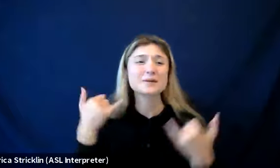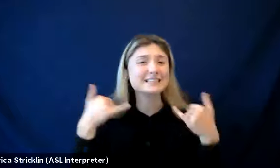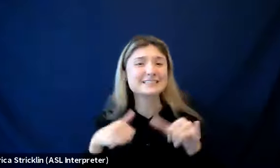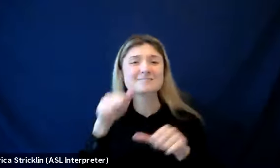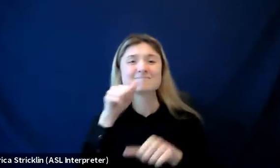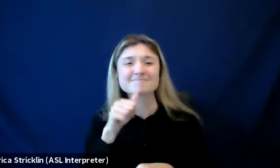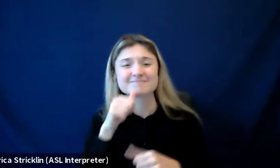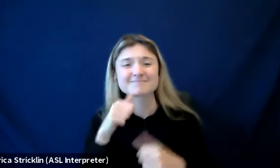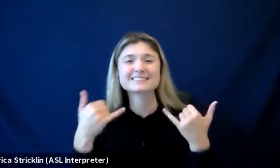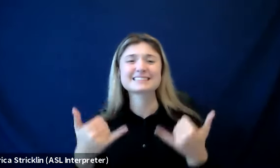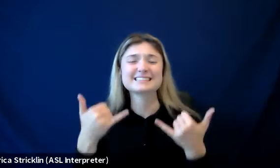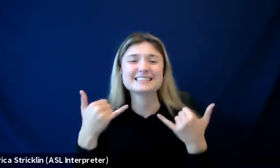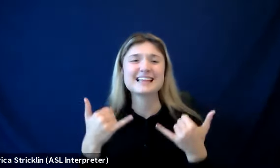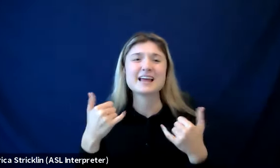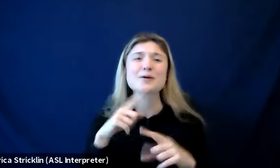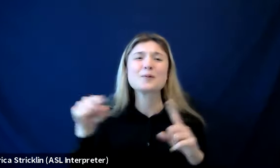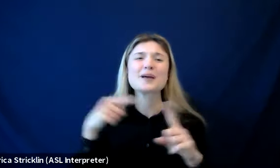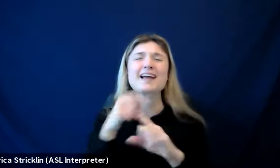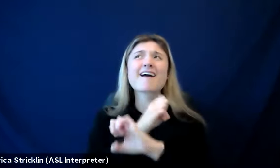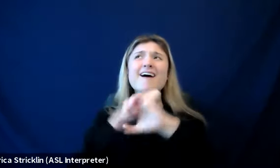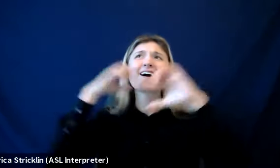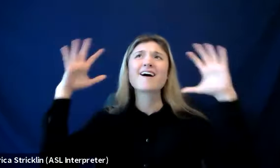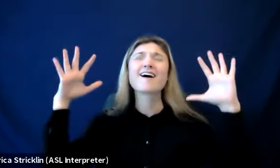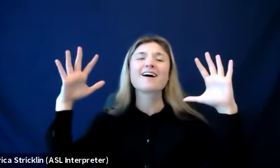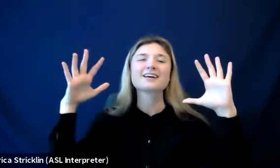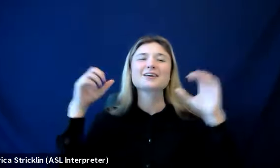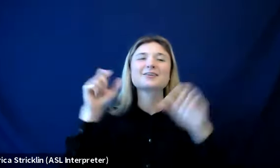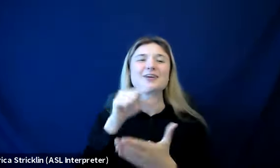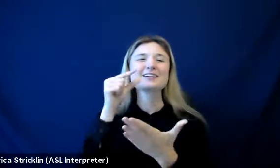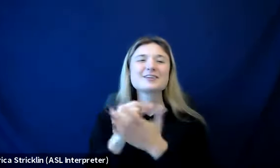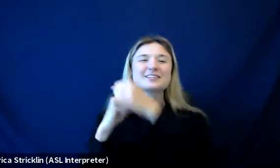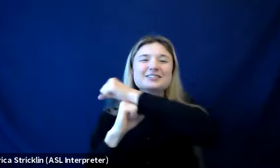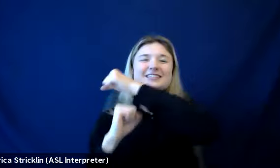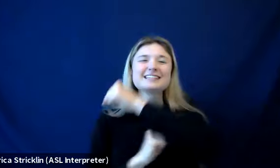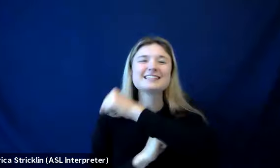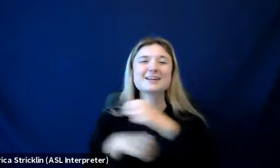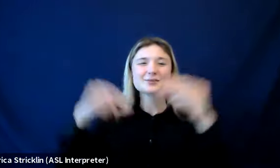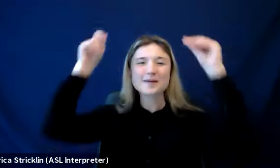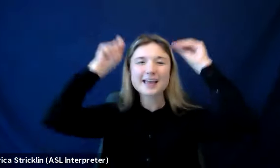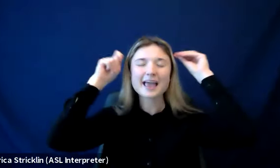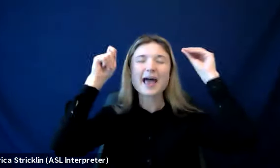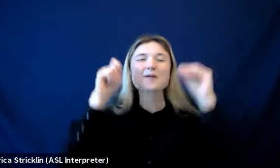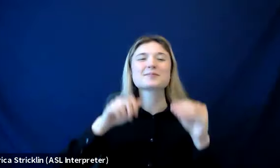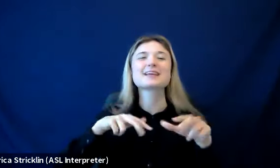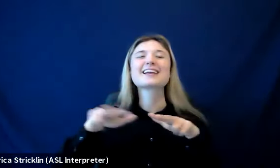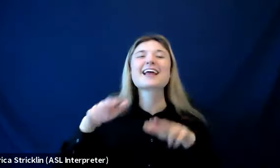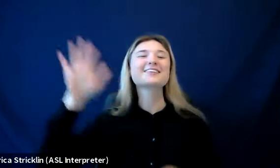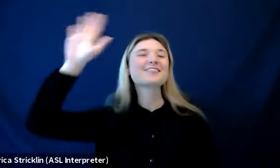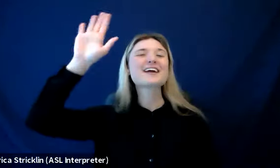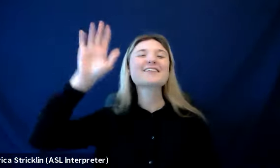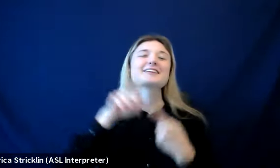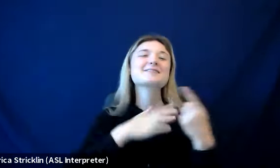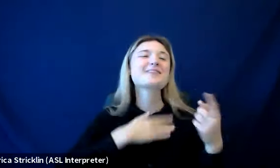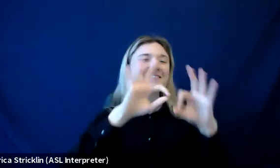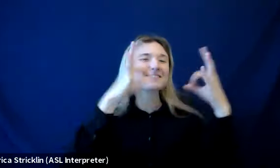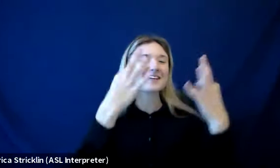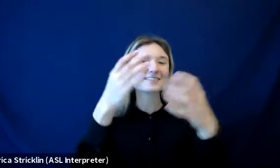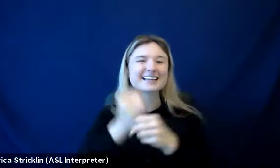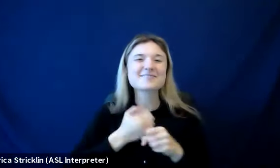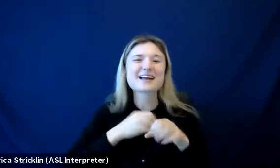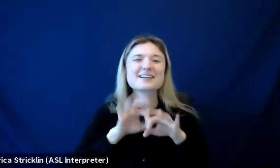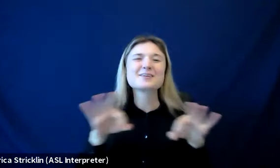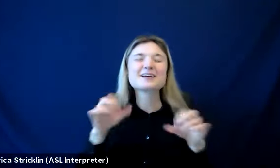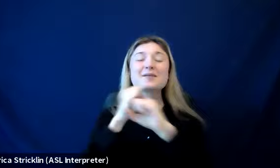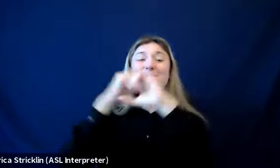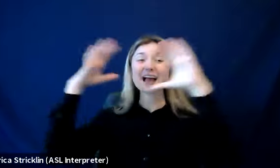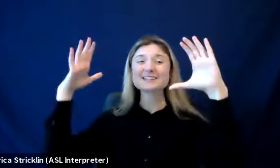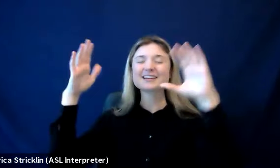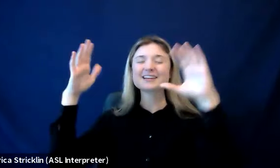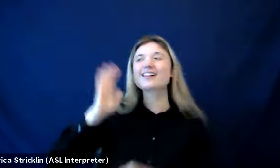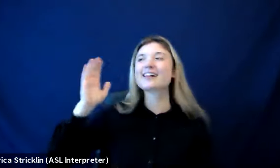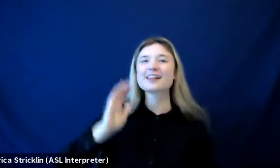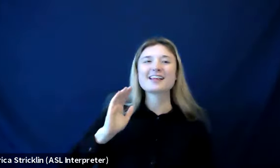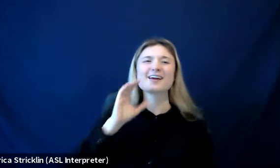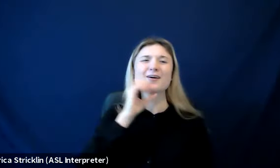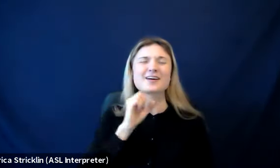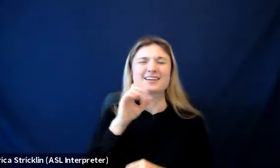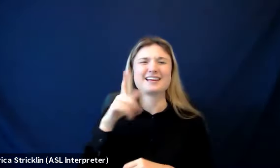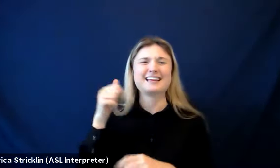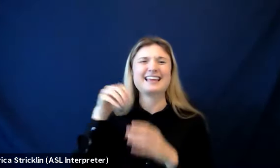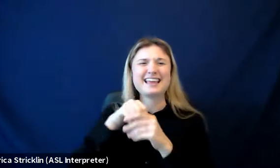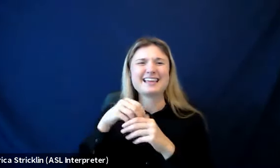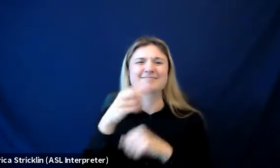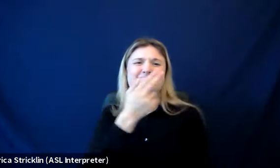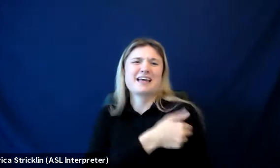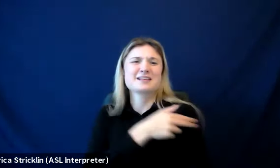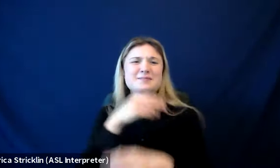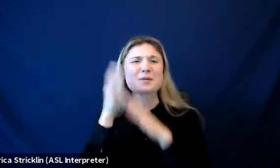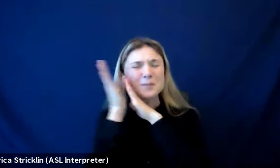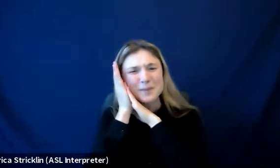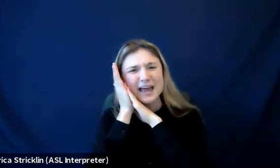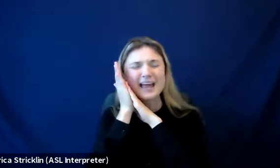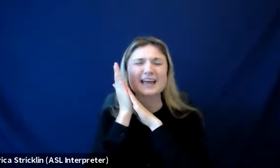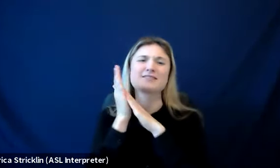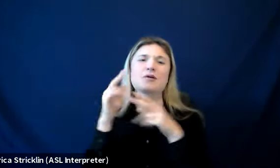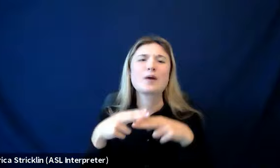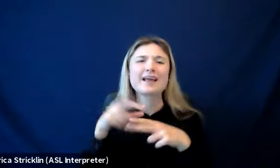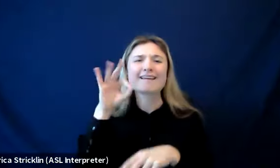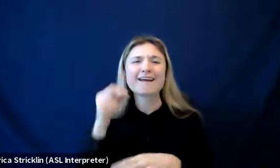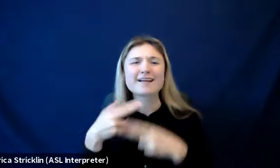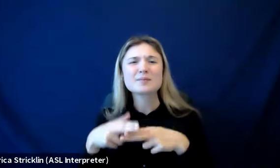I get tears my eyes and I think of walking that stage my capping down and just waving to my family to see where I was in the beginning weighing only 90 pounds in a hospital bed, relying on oxygen and wheelchairs, to walking the stage crowd and holding